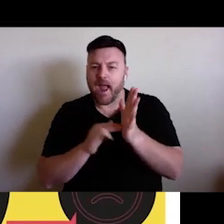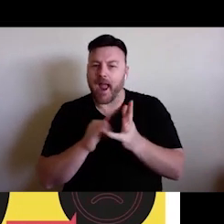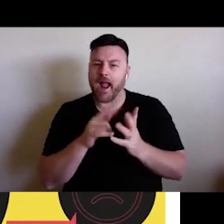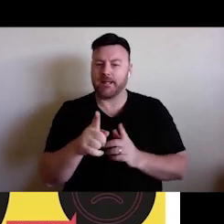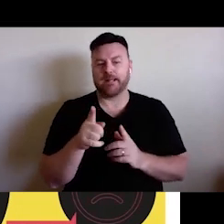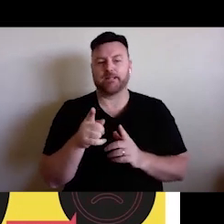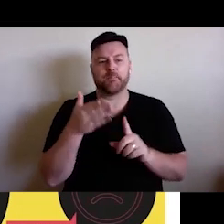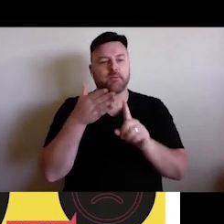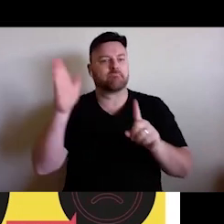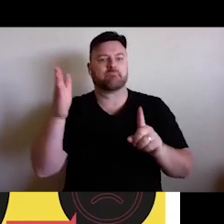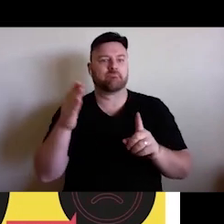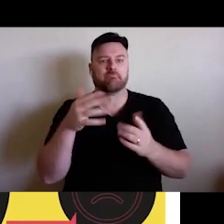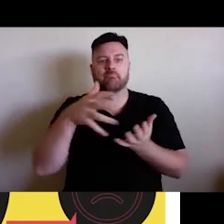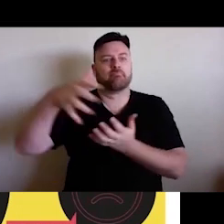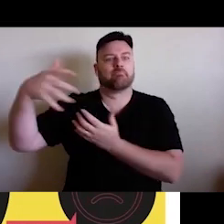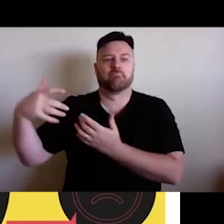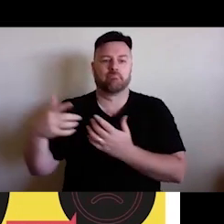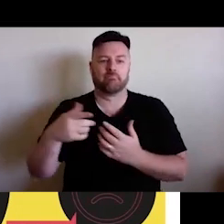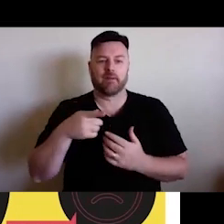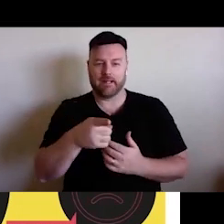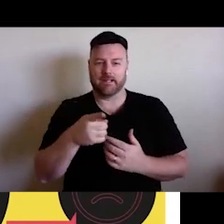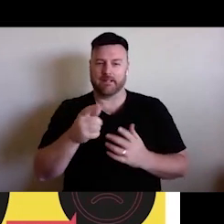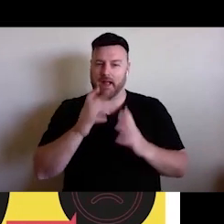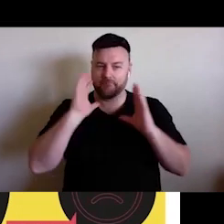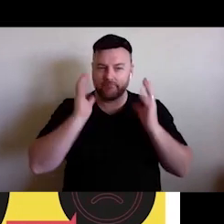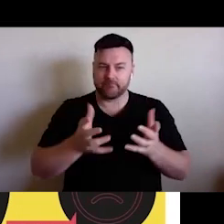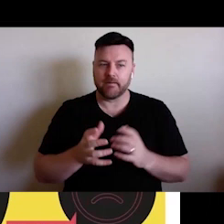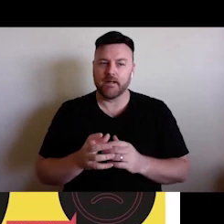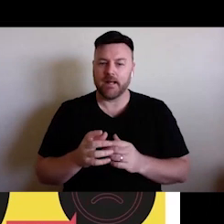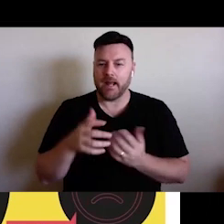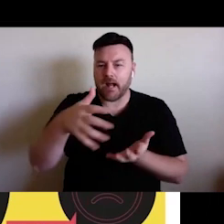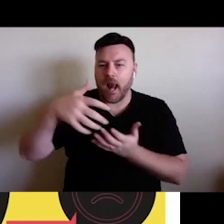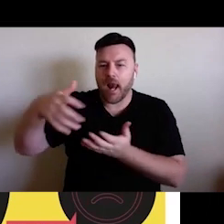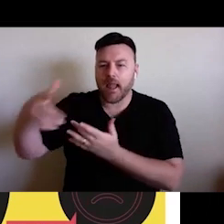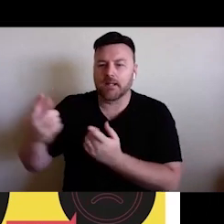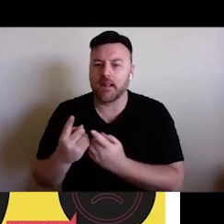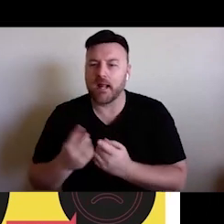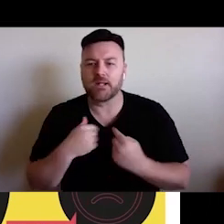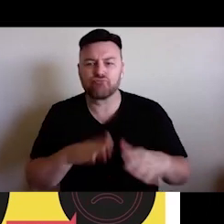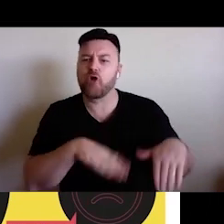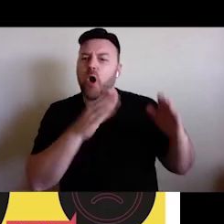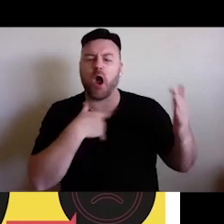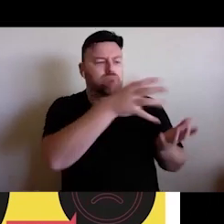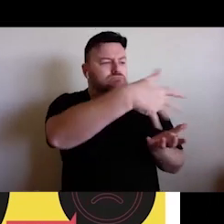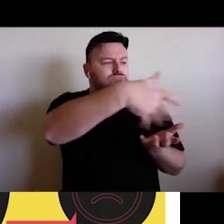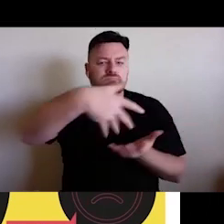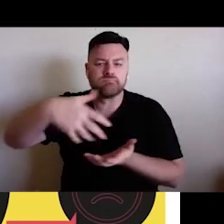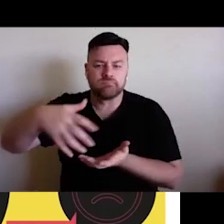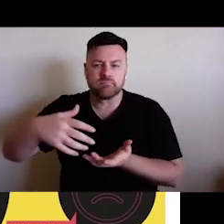took that hobby, that interest that he'd grown up with, and he decided, "Why can't anybody have their own museum?" He was the curator. He